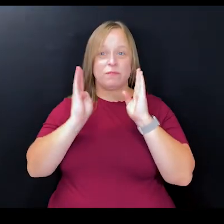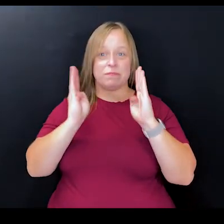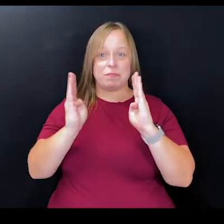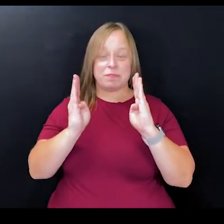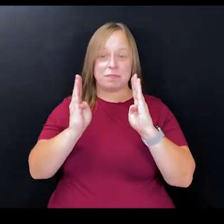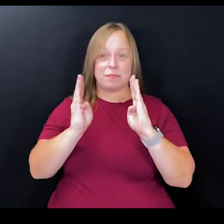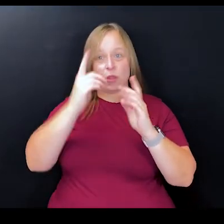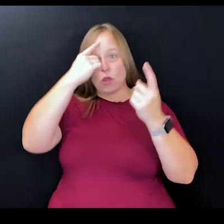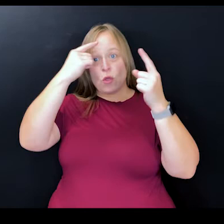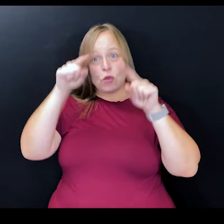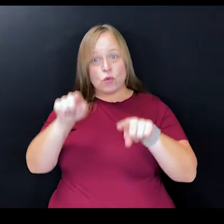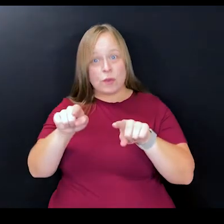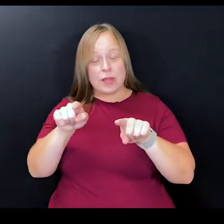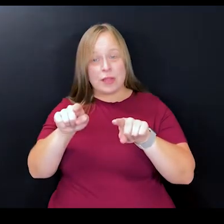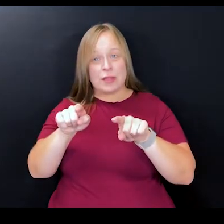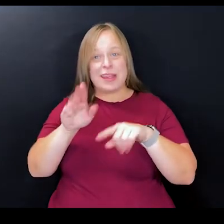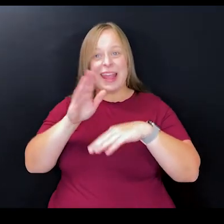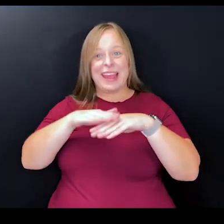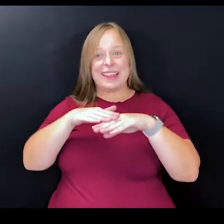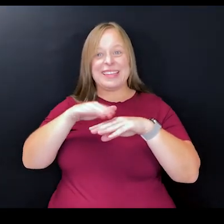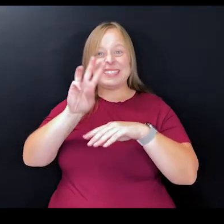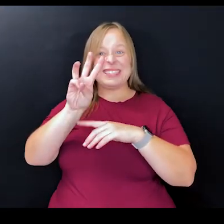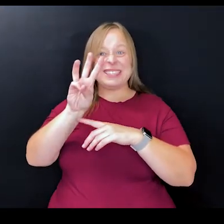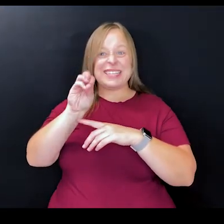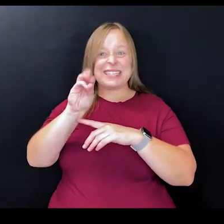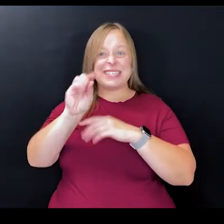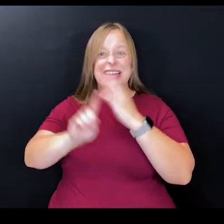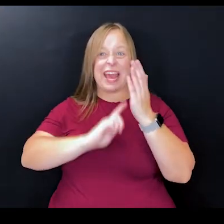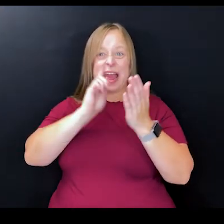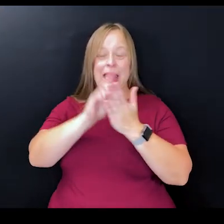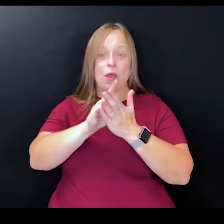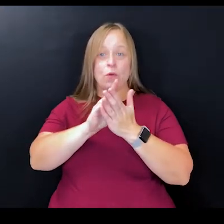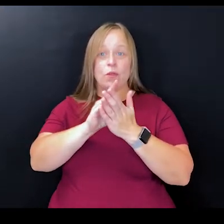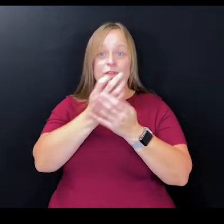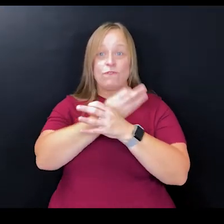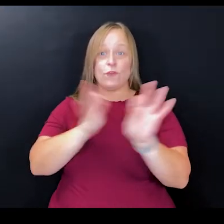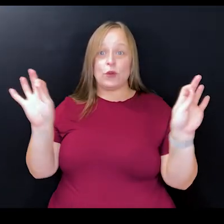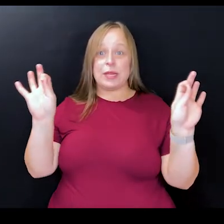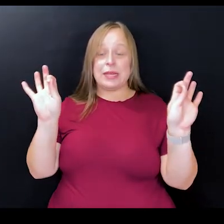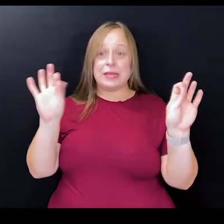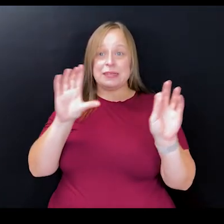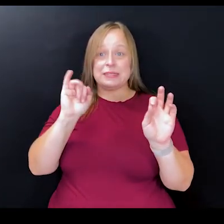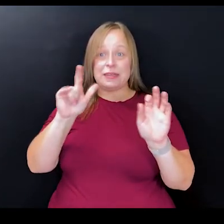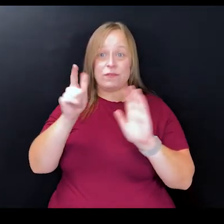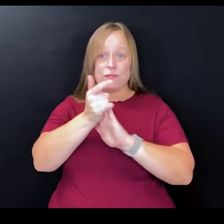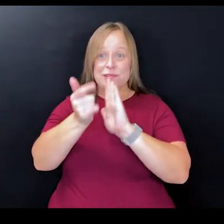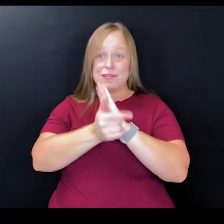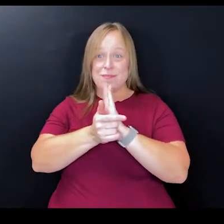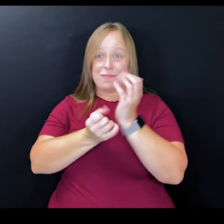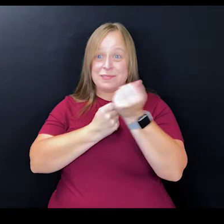the attorney agrees to provide at least 60 hours of pro bono civil legal assistance